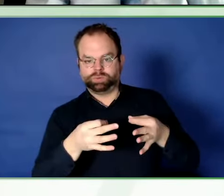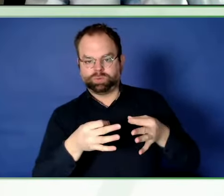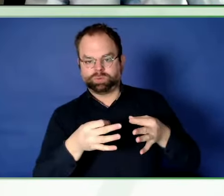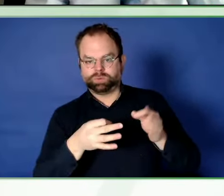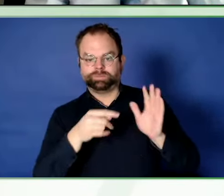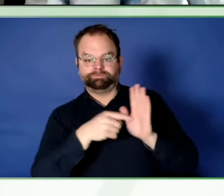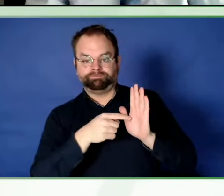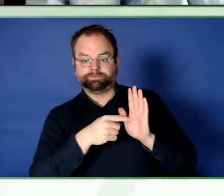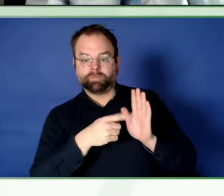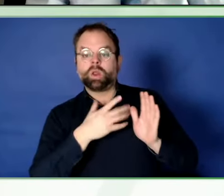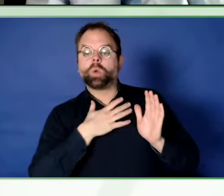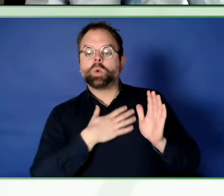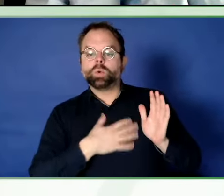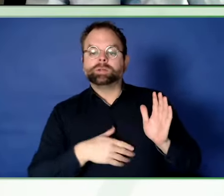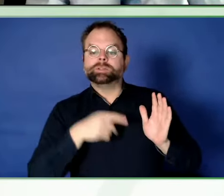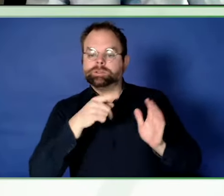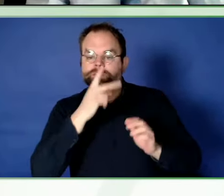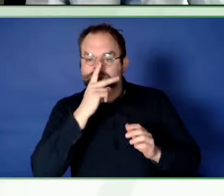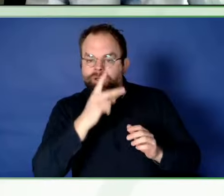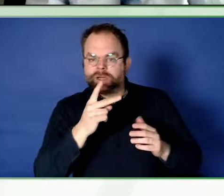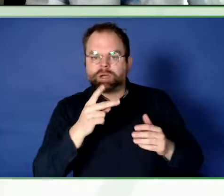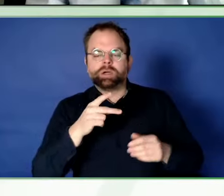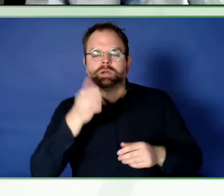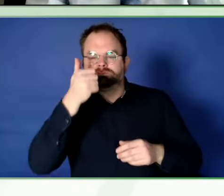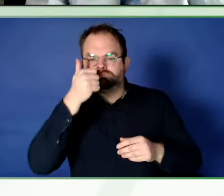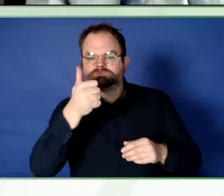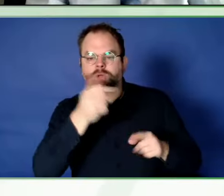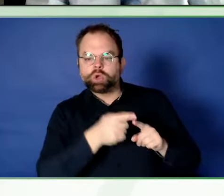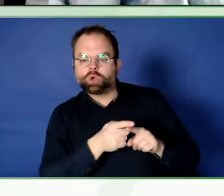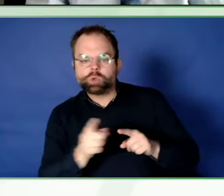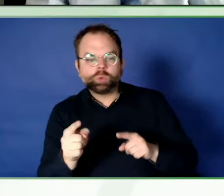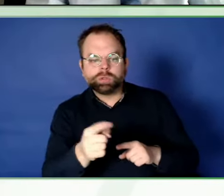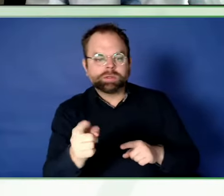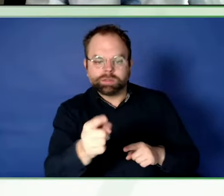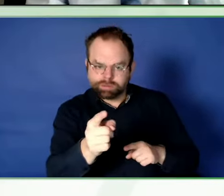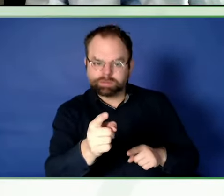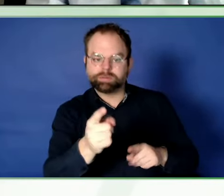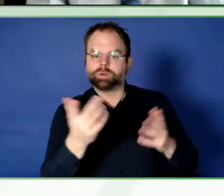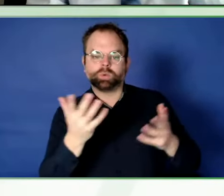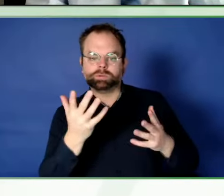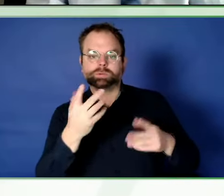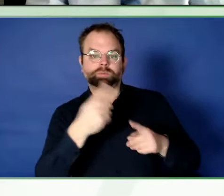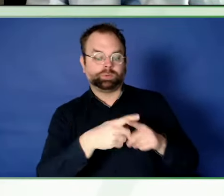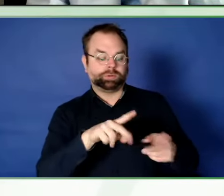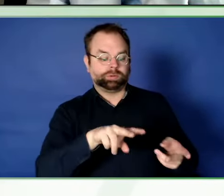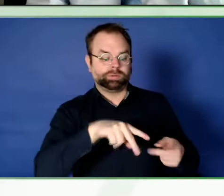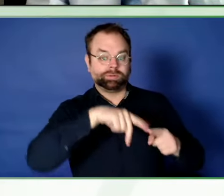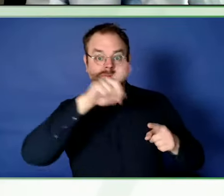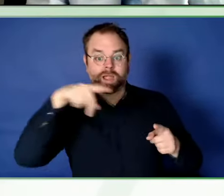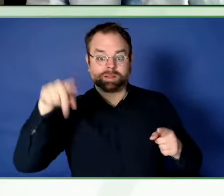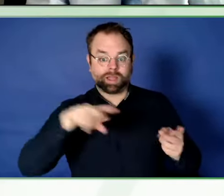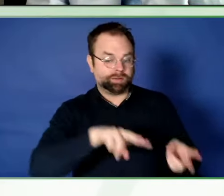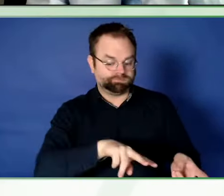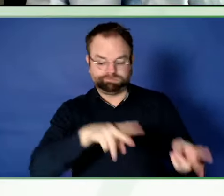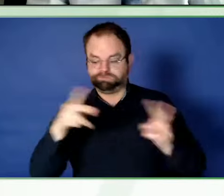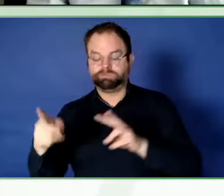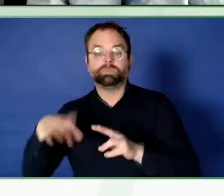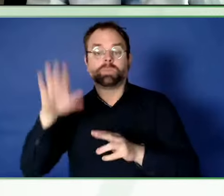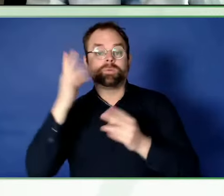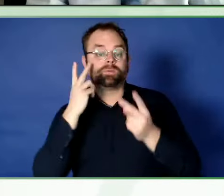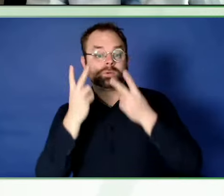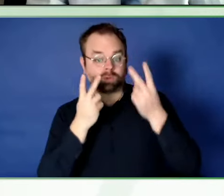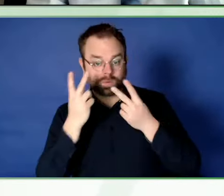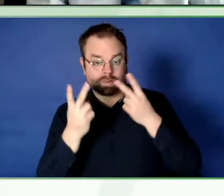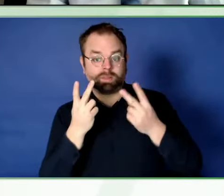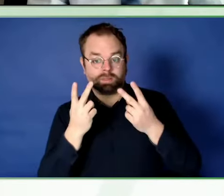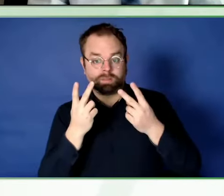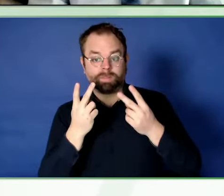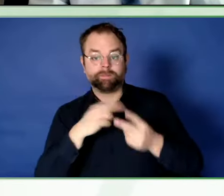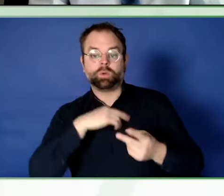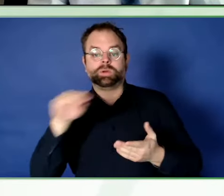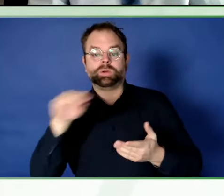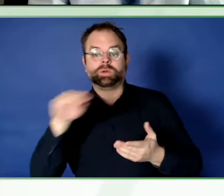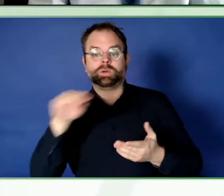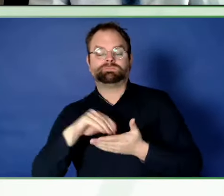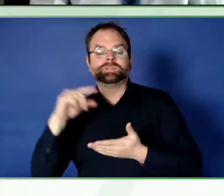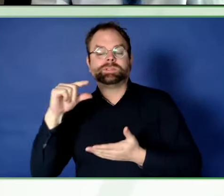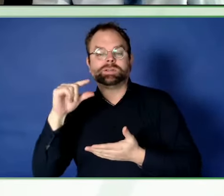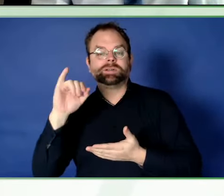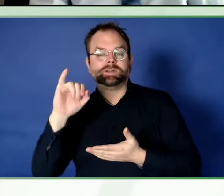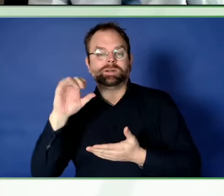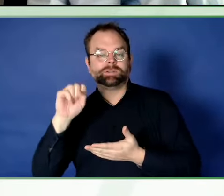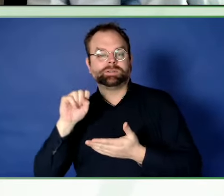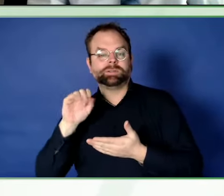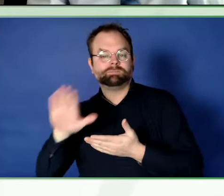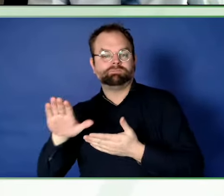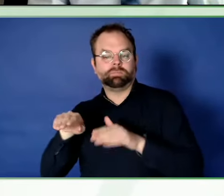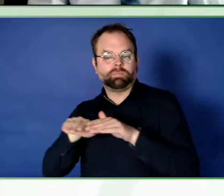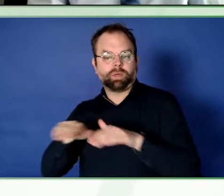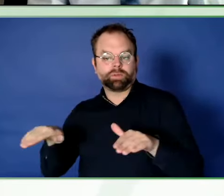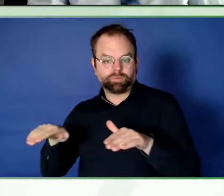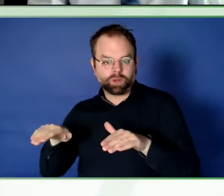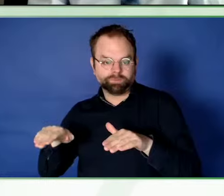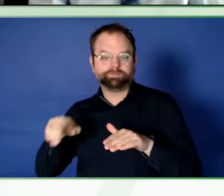Another aspect of this project is adopting a model to face conflict issues and conflicts